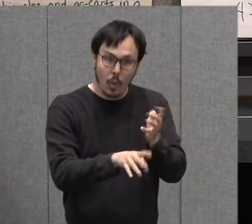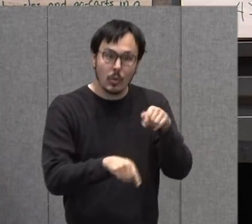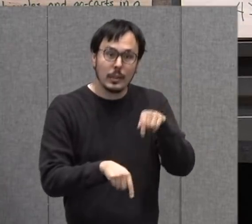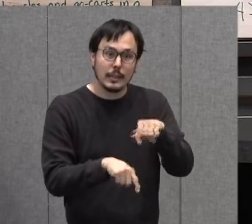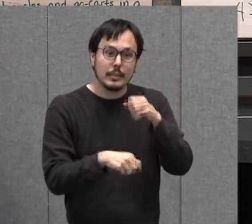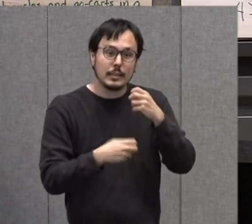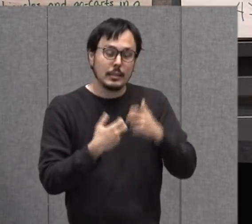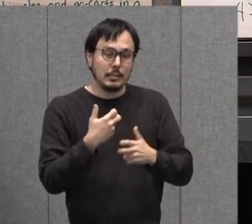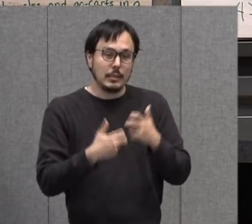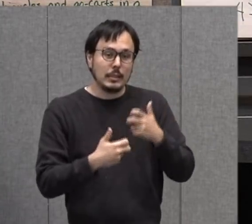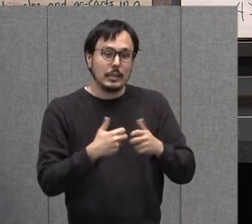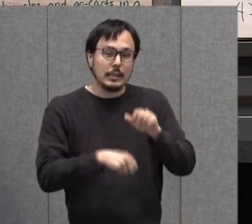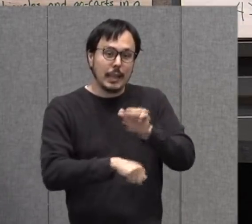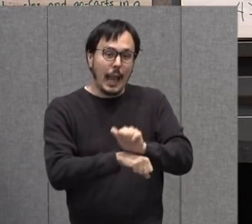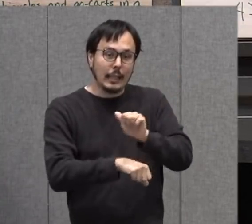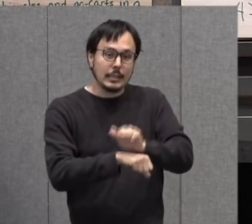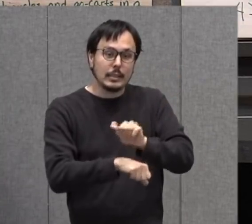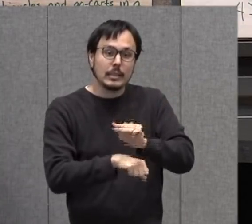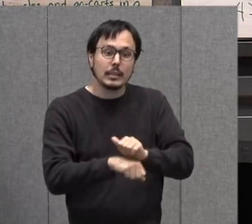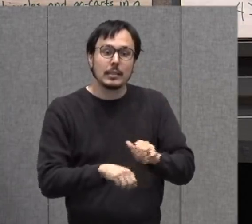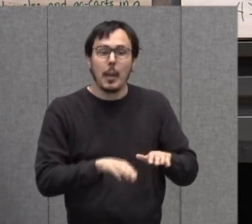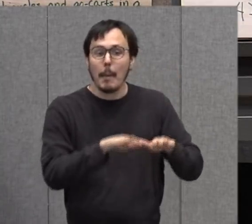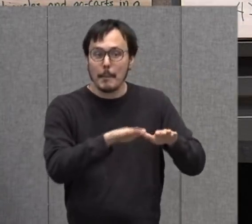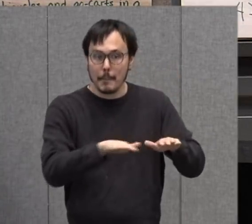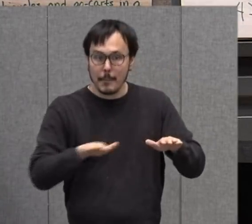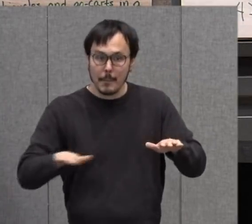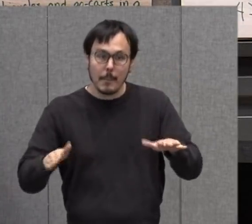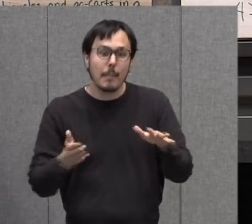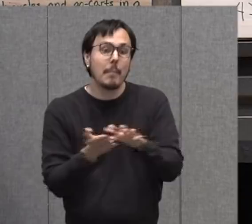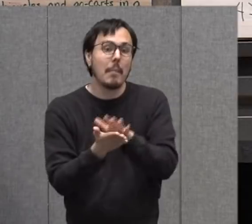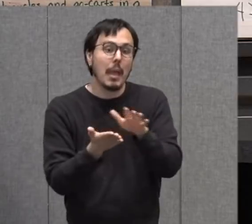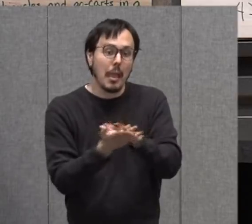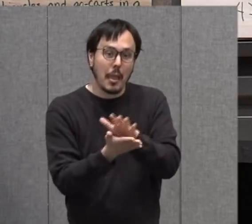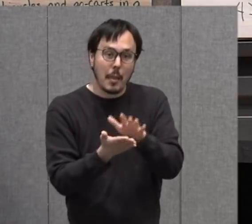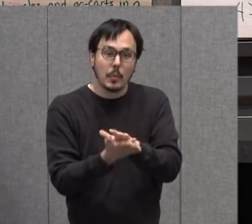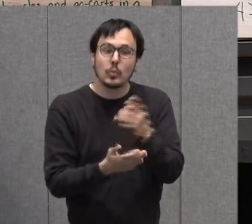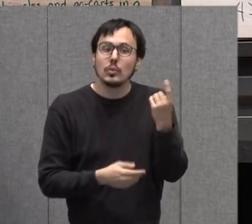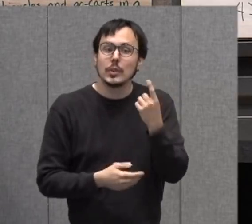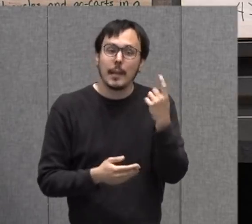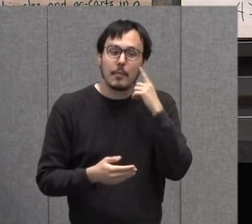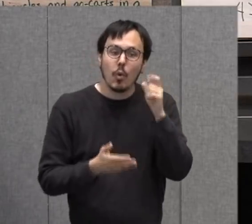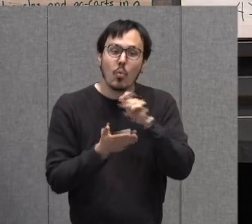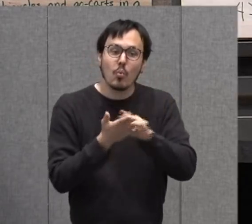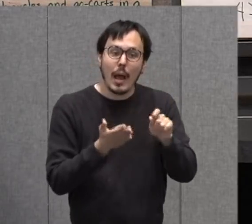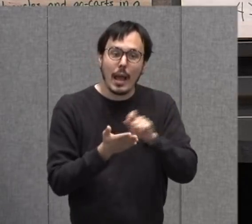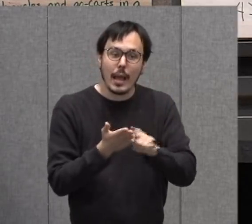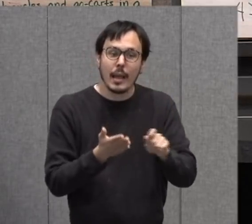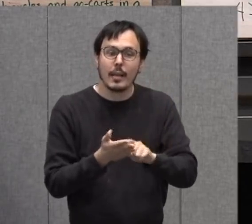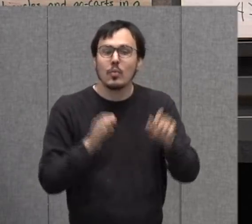or get out a sheet of paper and some, something to write with so we can work together.